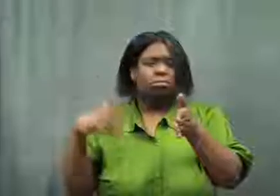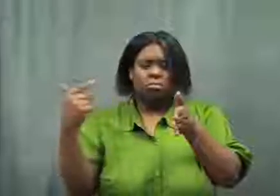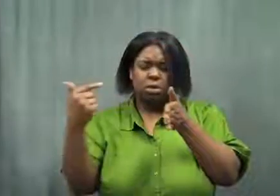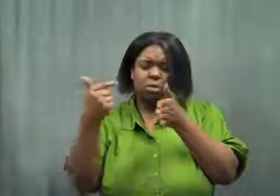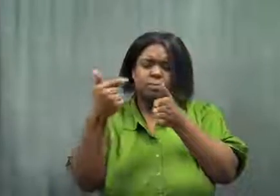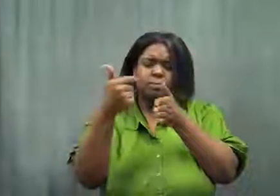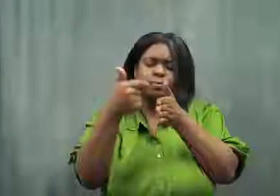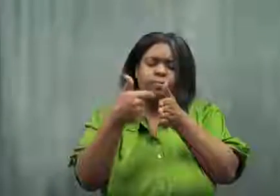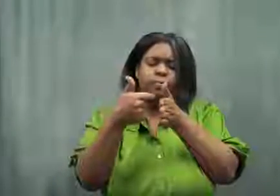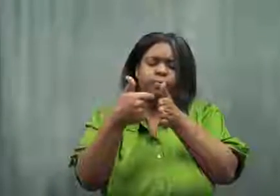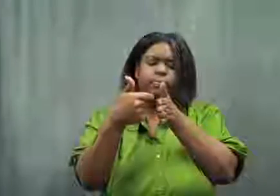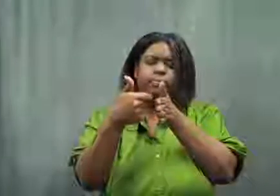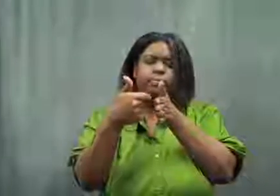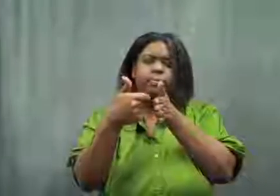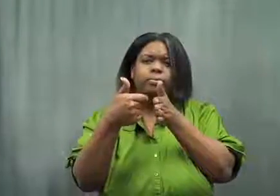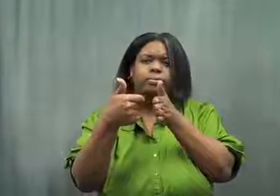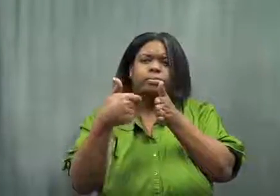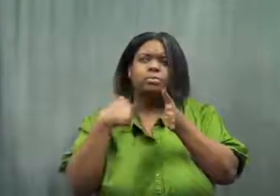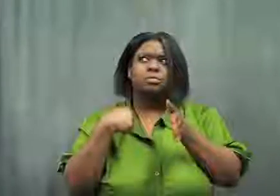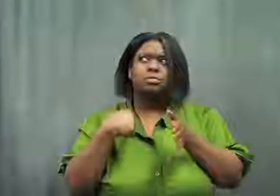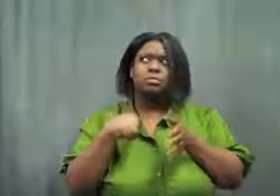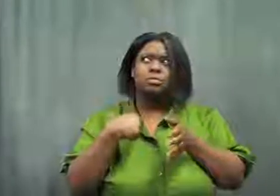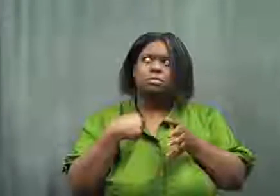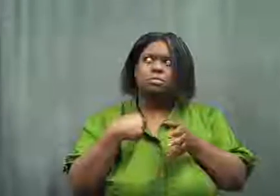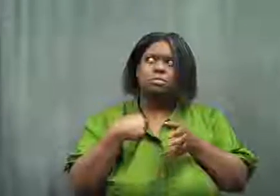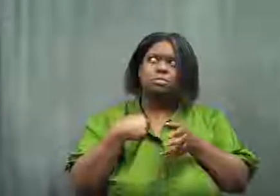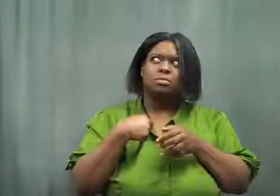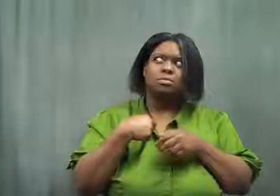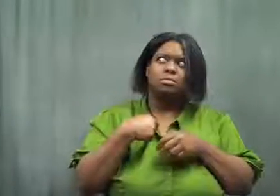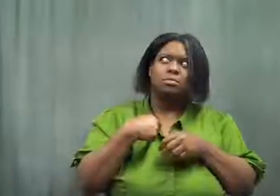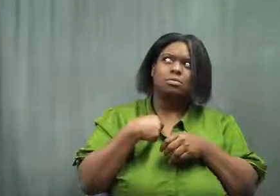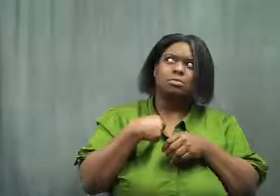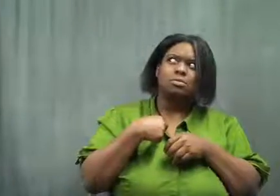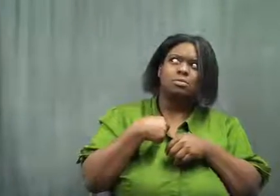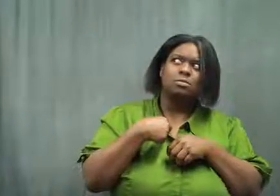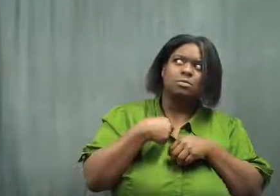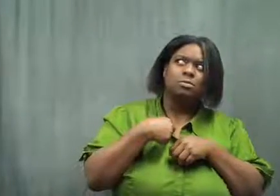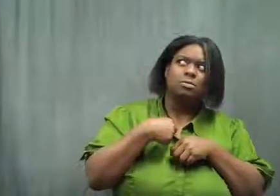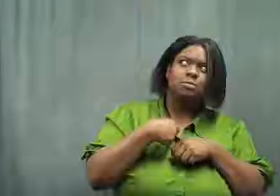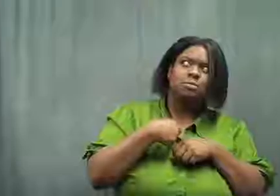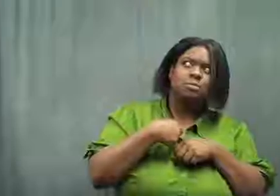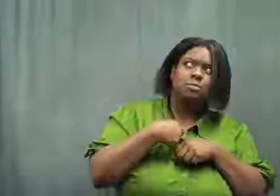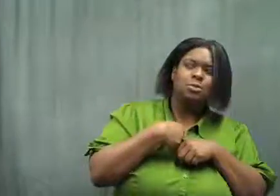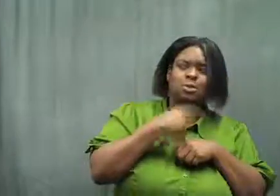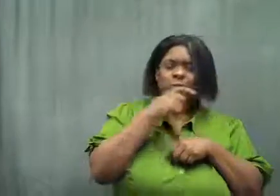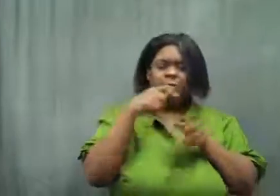Now she hadn’t touched the skin yet. Just into my hair near the scalp. I swiveled my eyes to see, and leaned away.